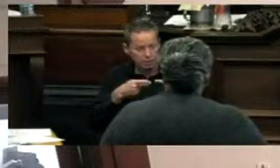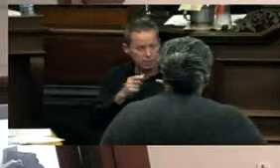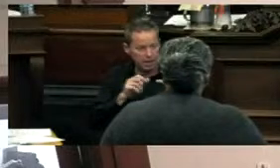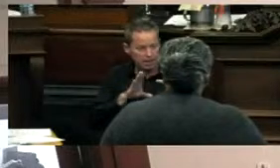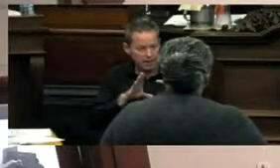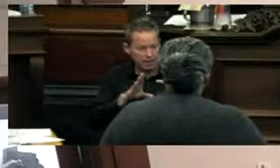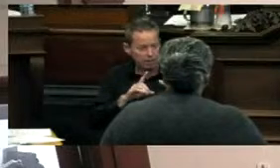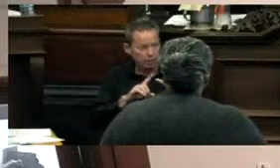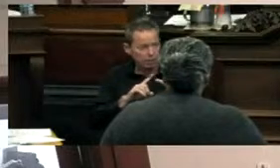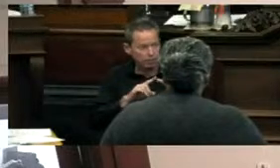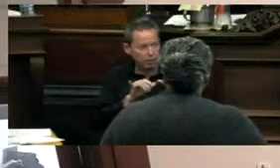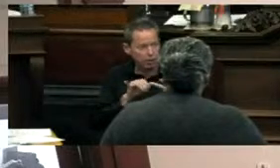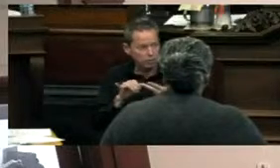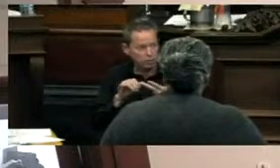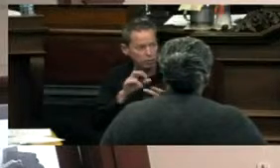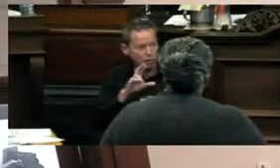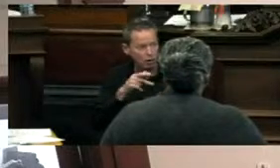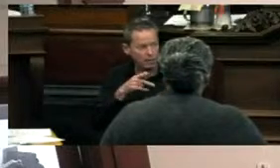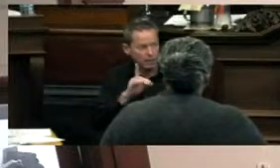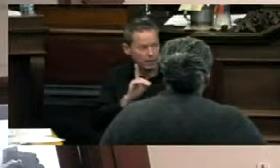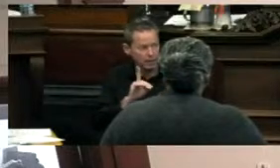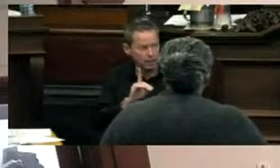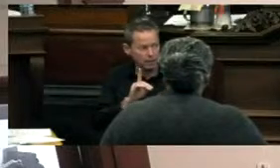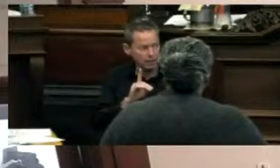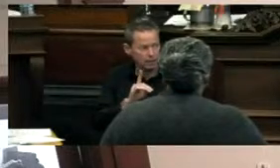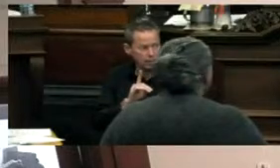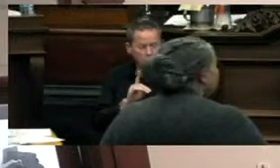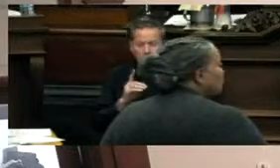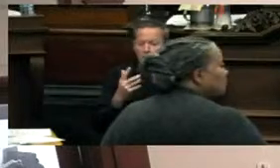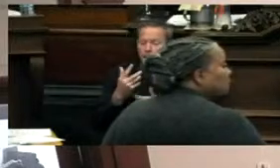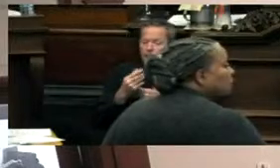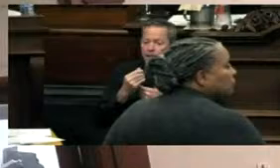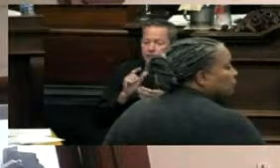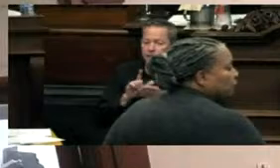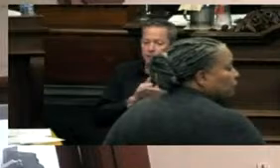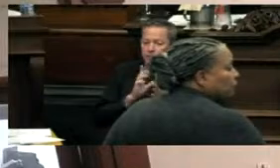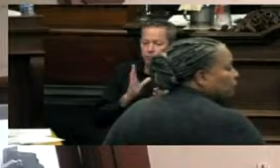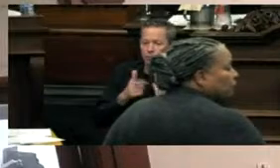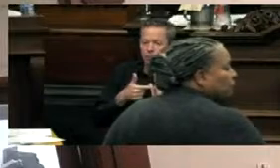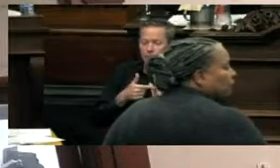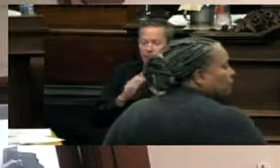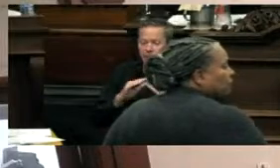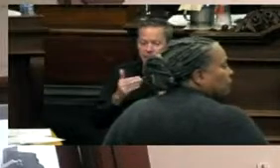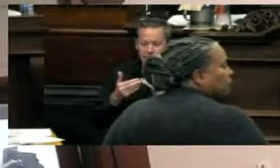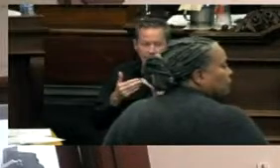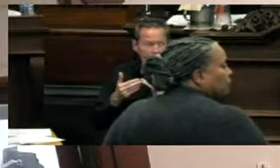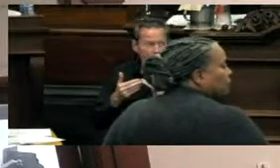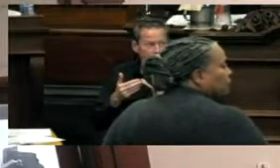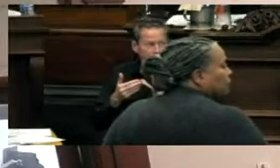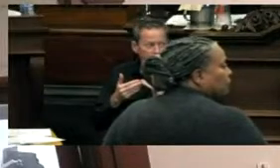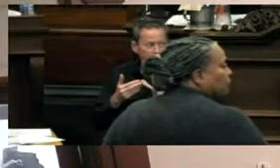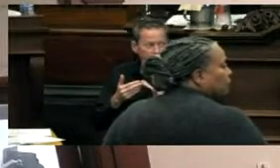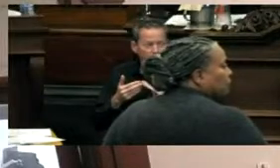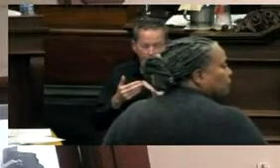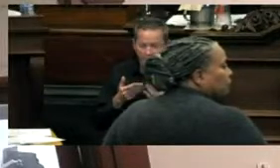is going to be representing the city slash PAB and also RPD. The